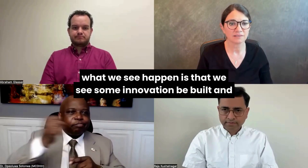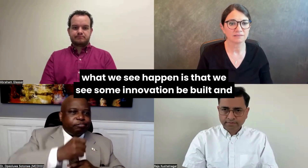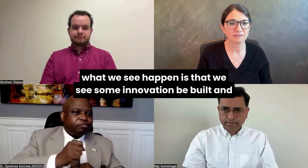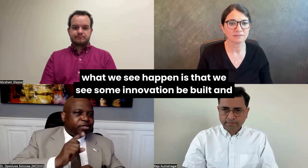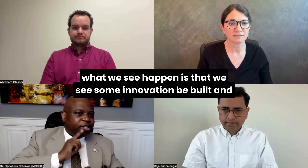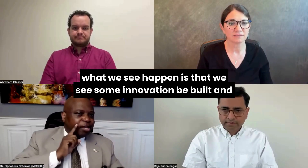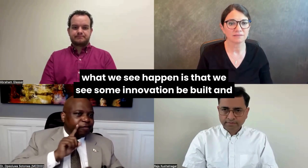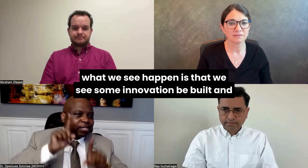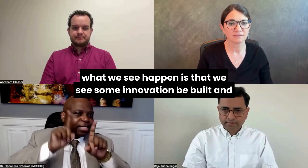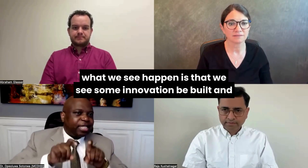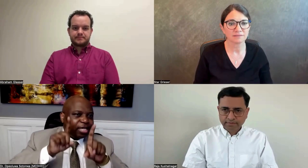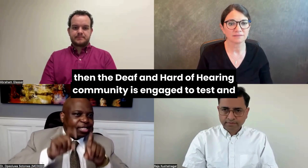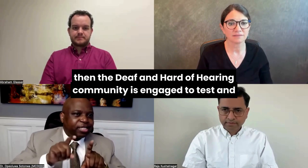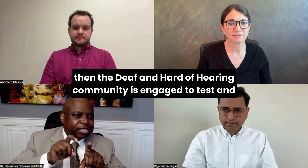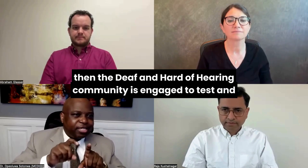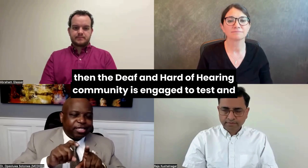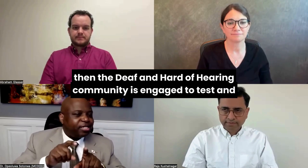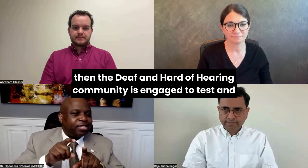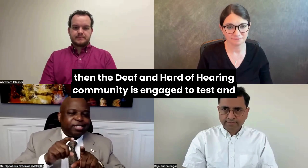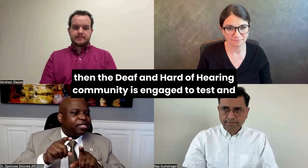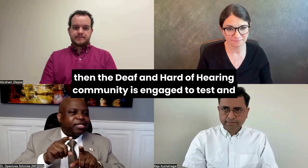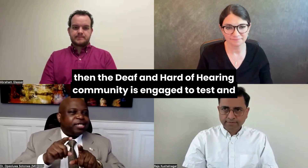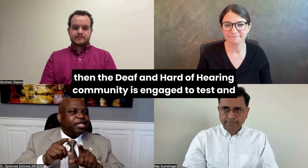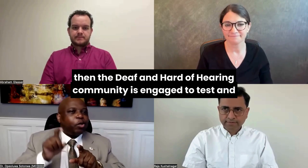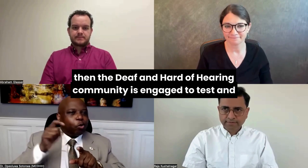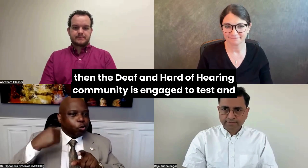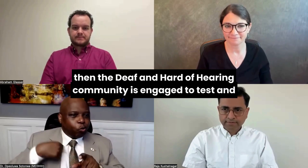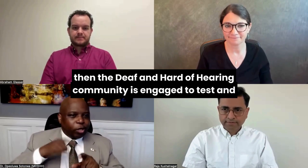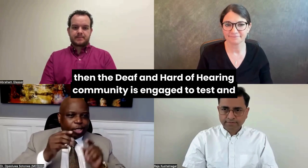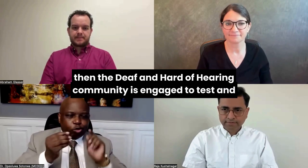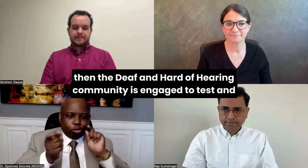then the Deaf and Hard of Hearing community is engaged to test and